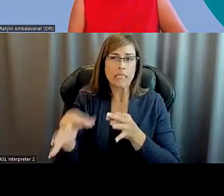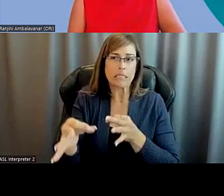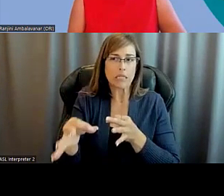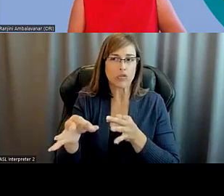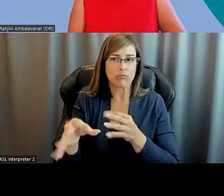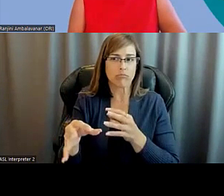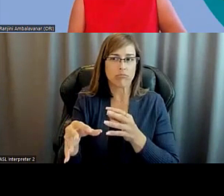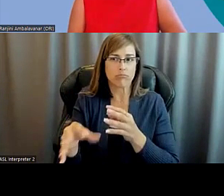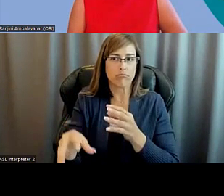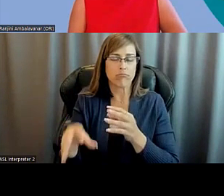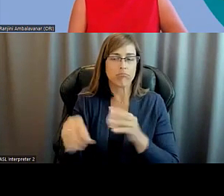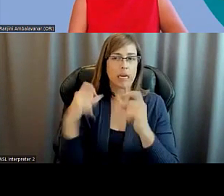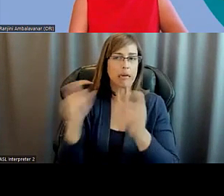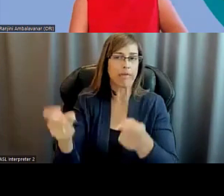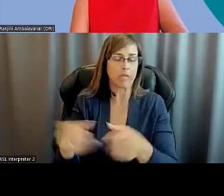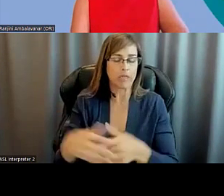So at the end of the investigation,